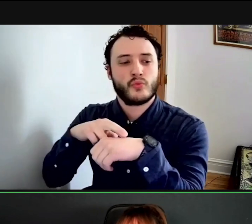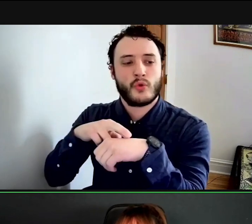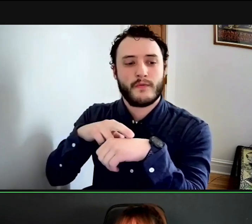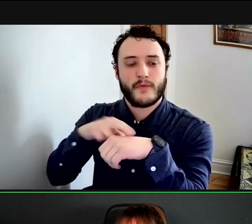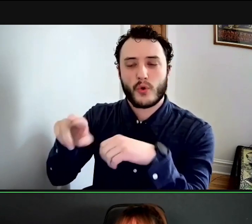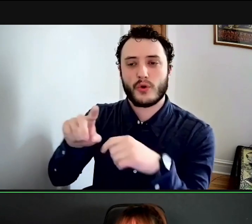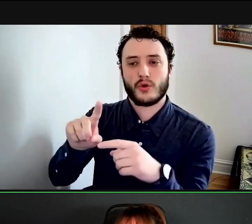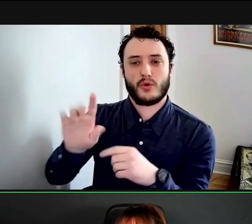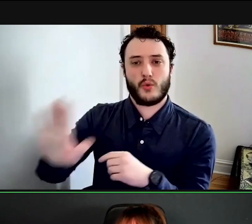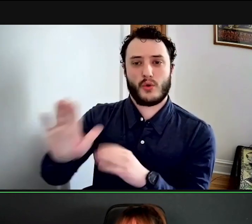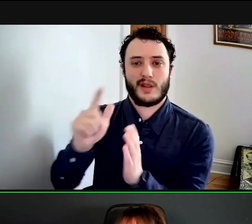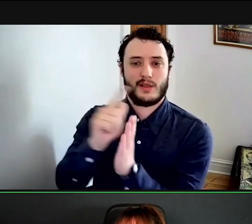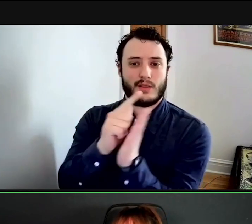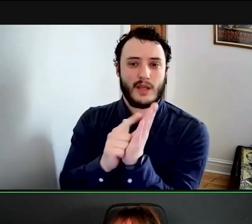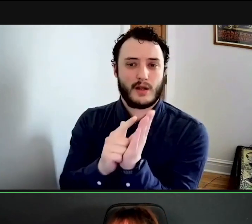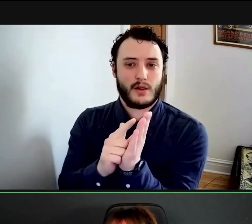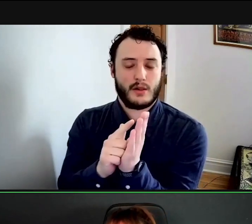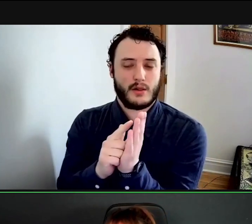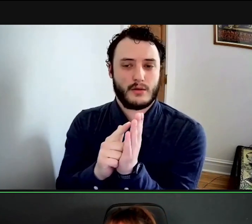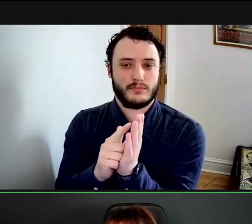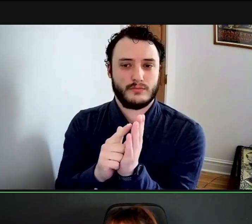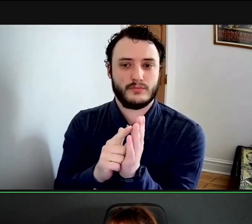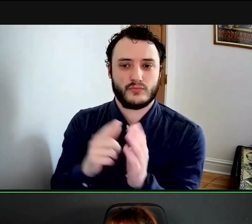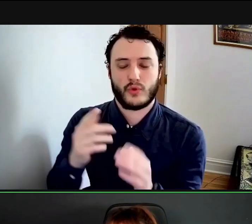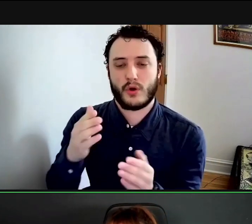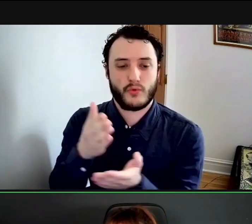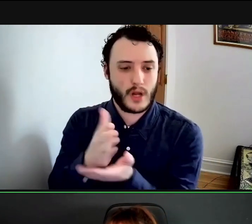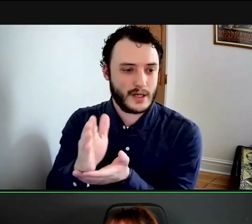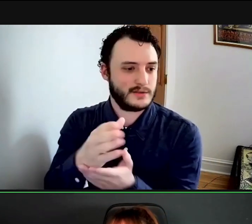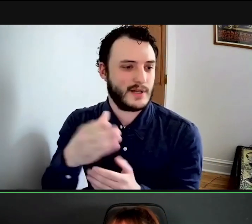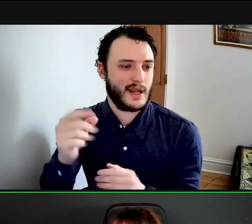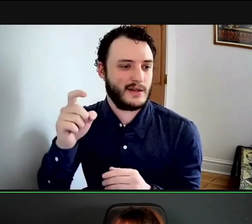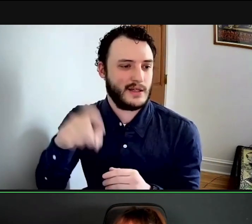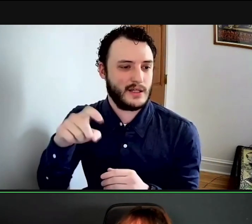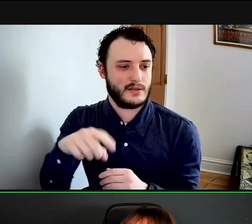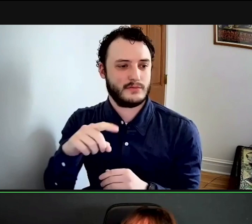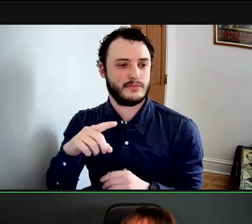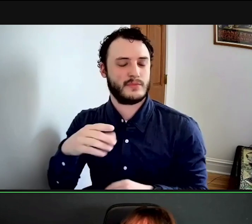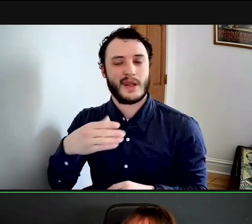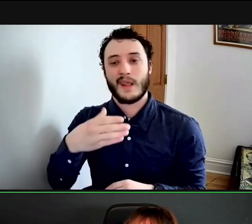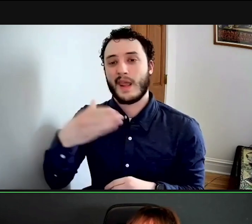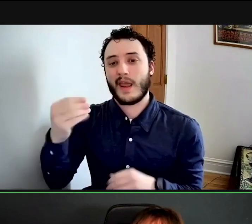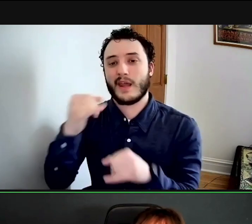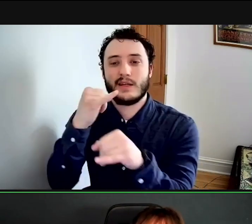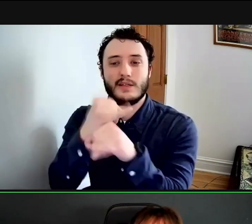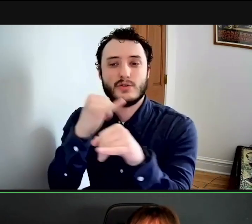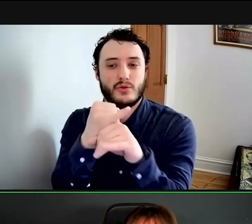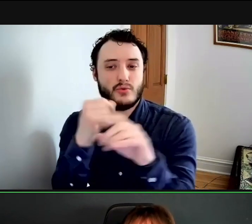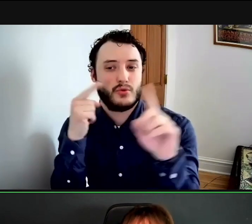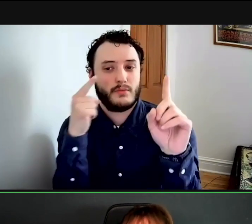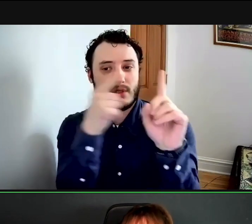Let's first look at your institutional responsibility. To know what your responsibilities are,